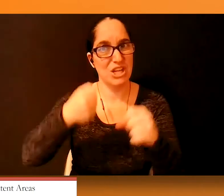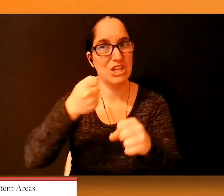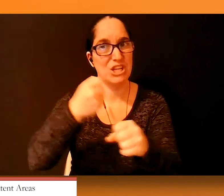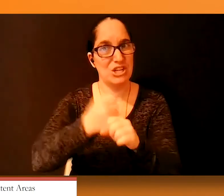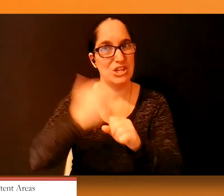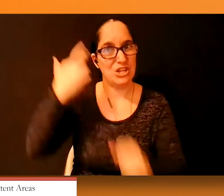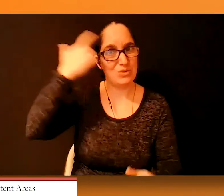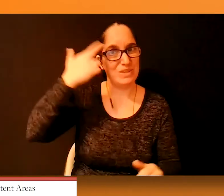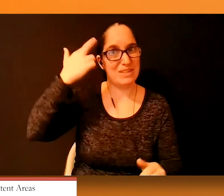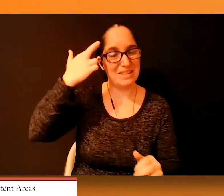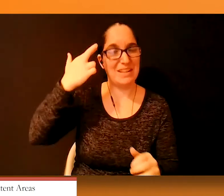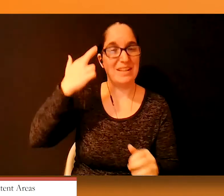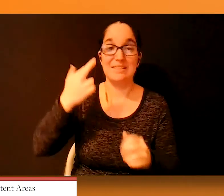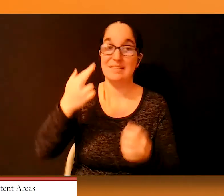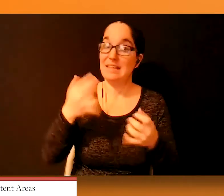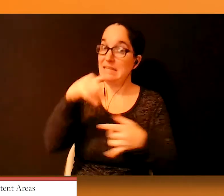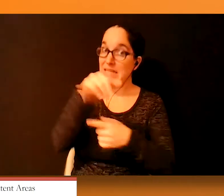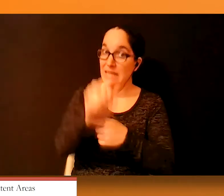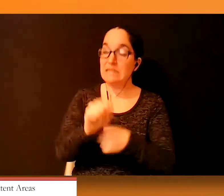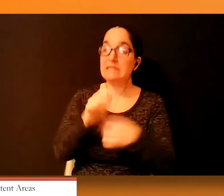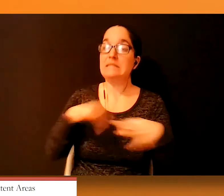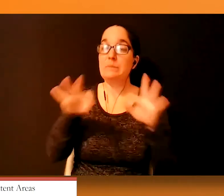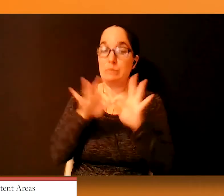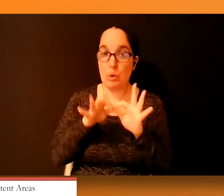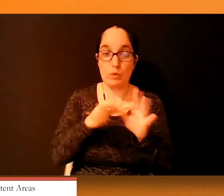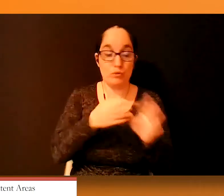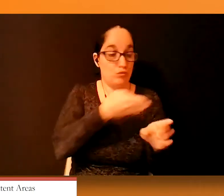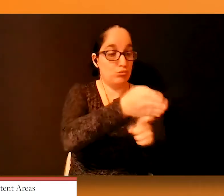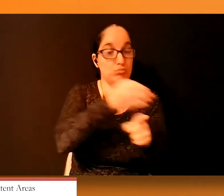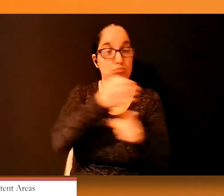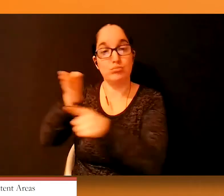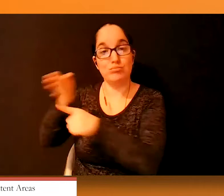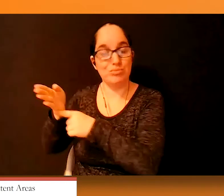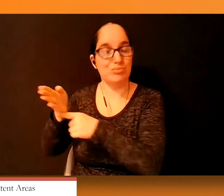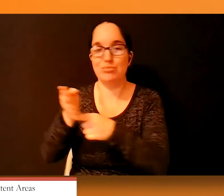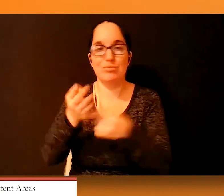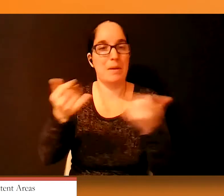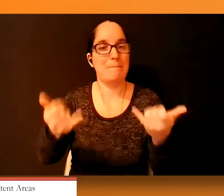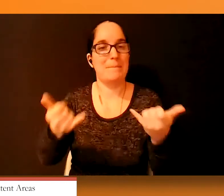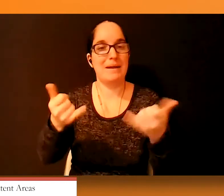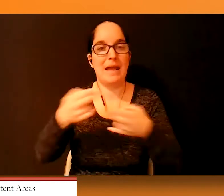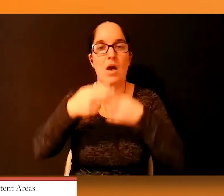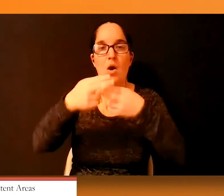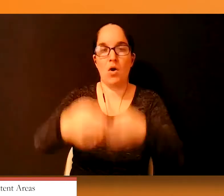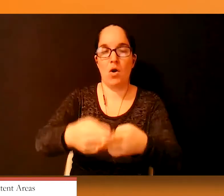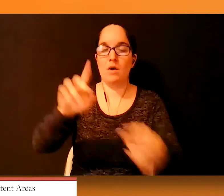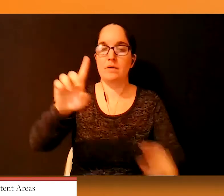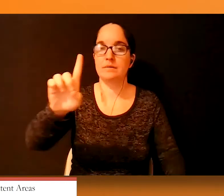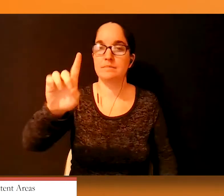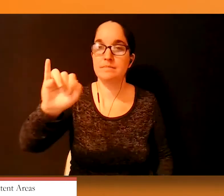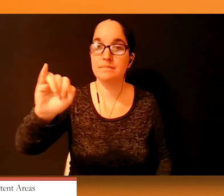it's really also content area reading, which is great, but now we have what we're calling discipline-based reading.